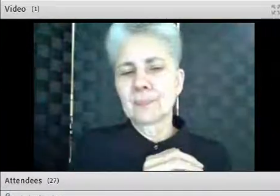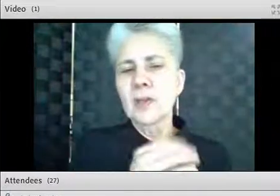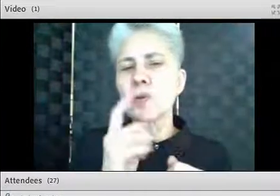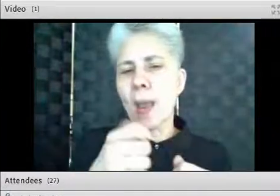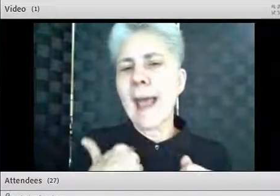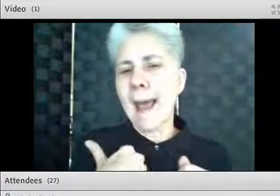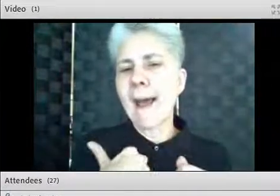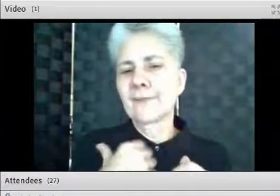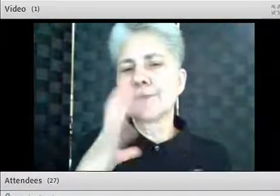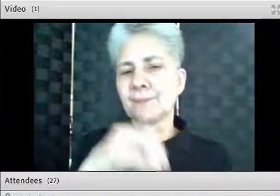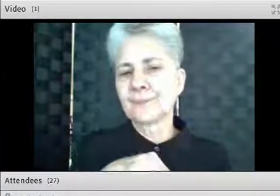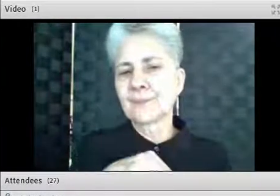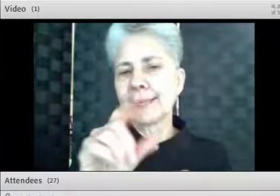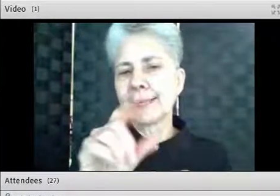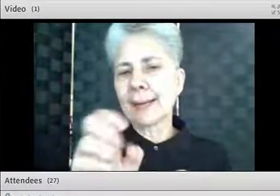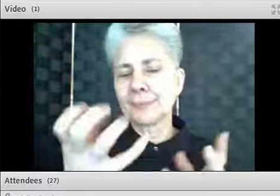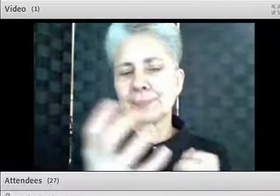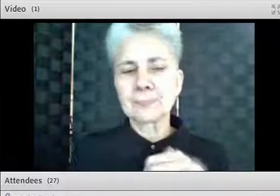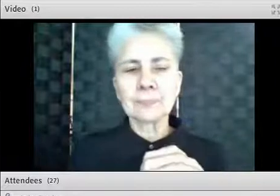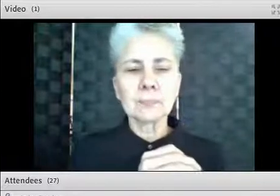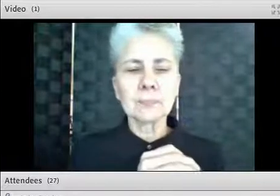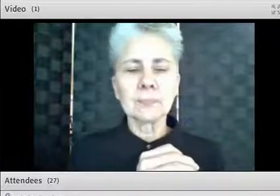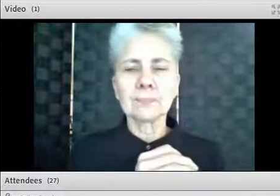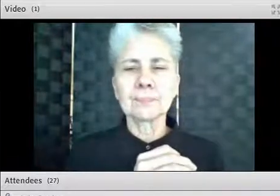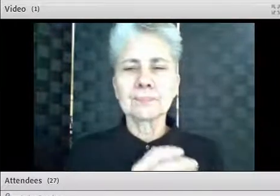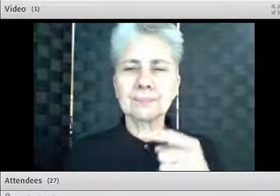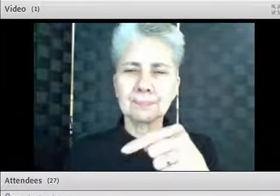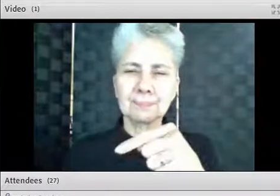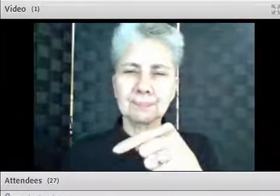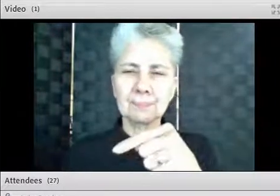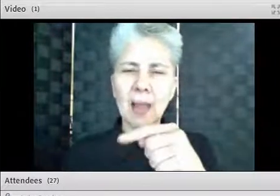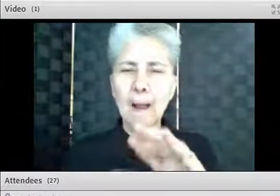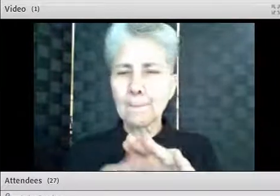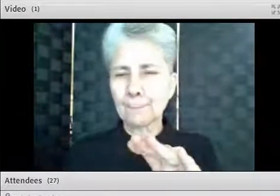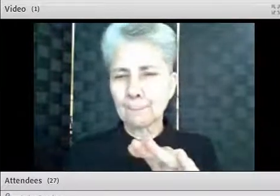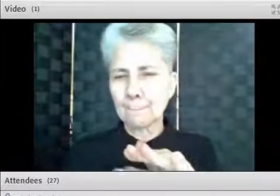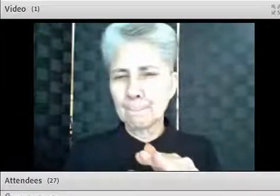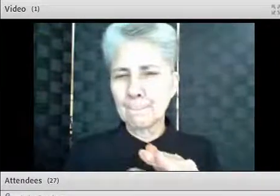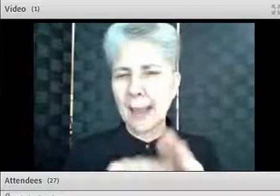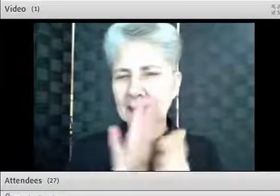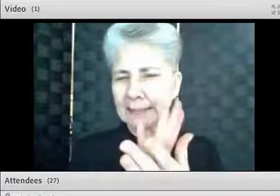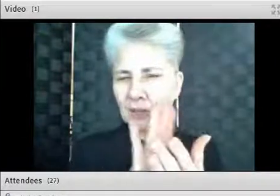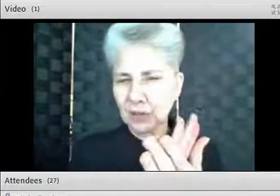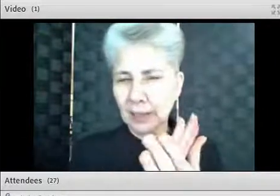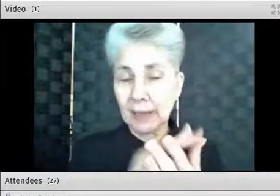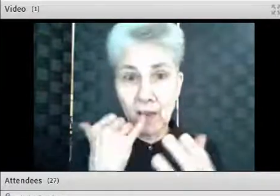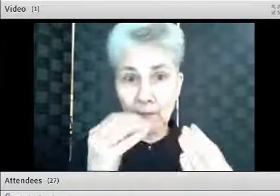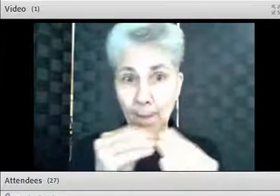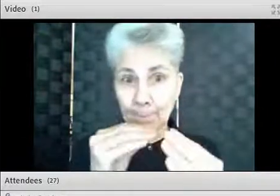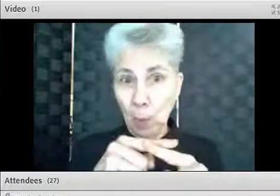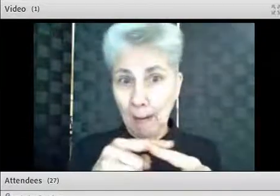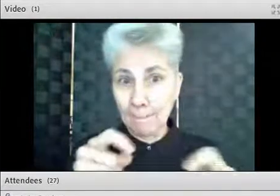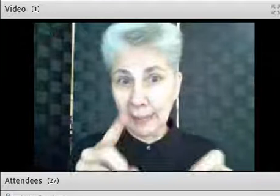So this is kind of the basic cheat sheet. If you have anything that's more complex date-wise, then once again,